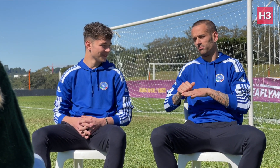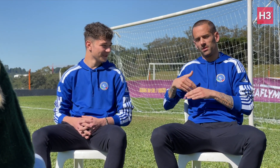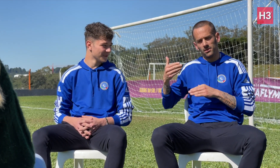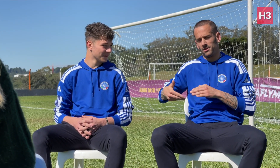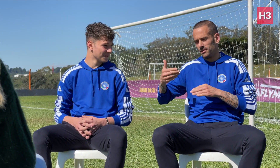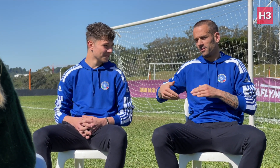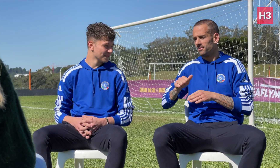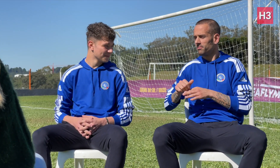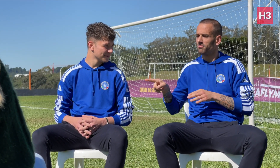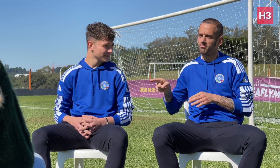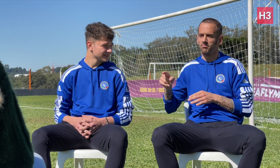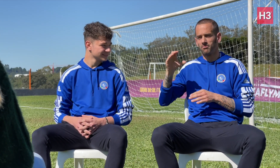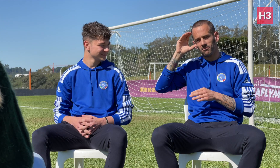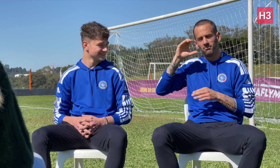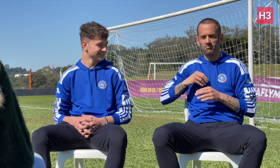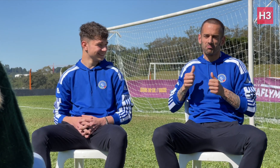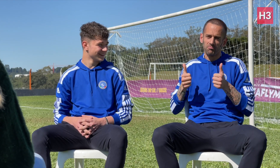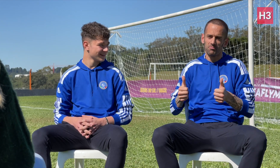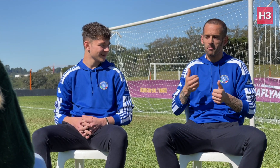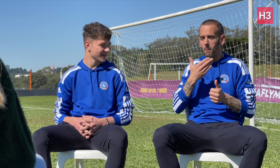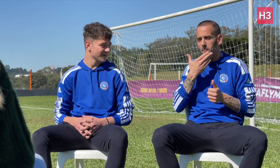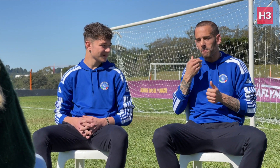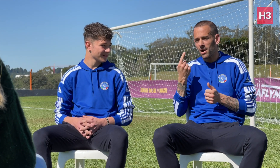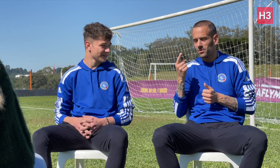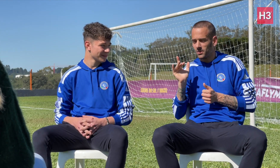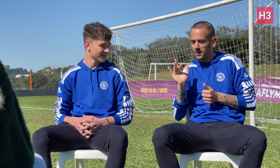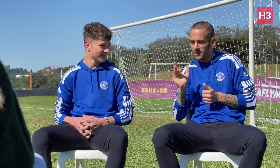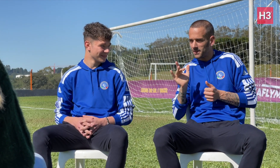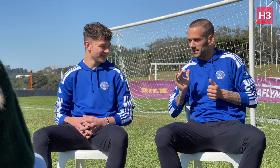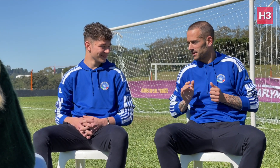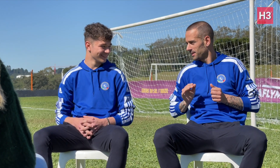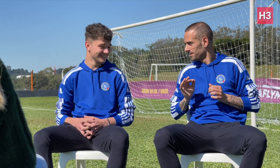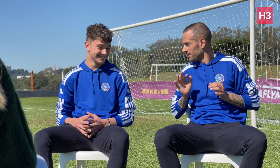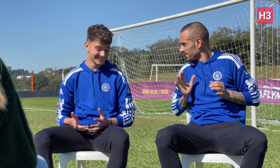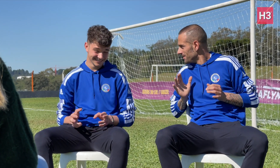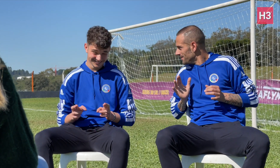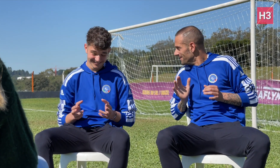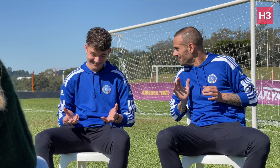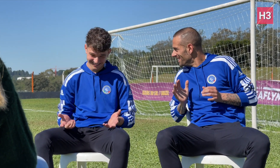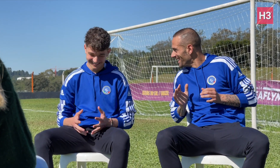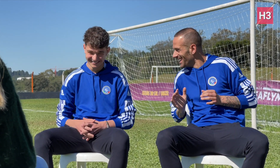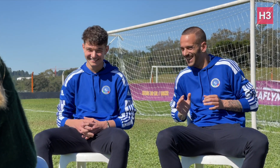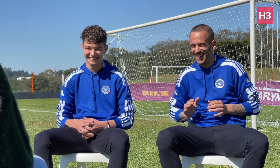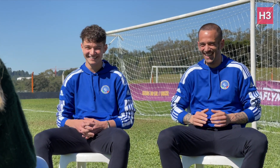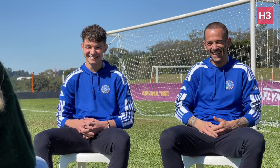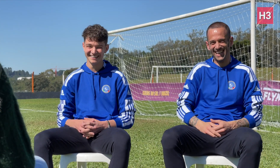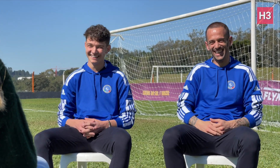and how to improve from there. Maybe there’s some spice kick happening, but that’s good.